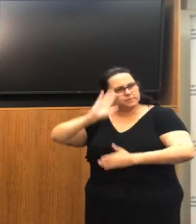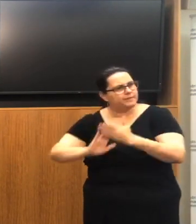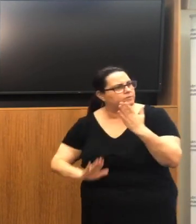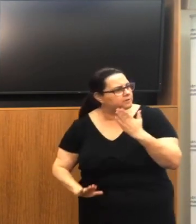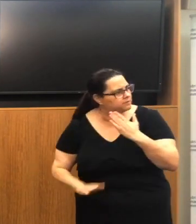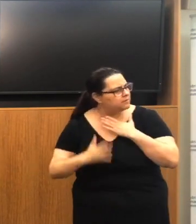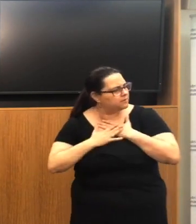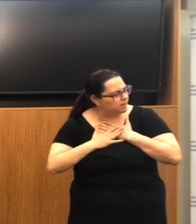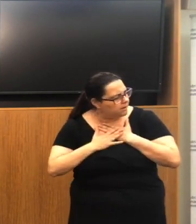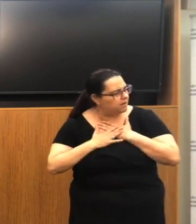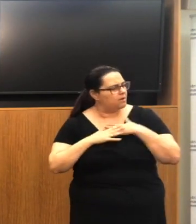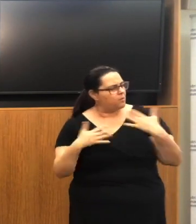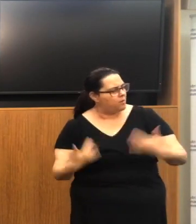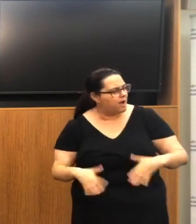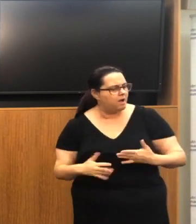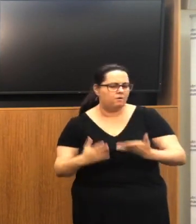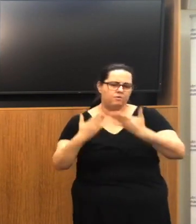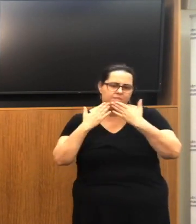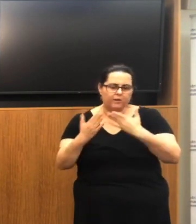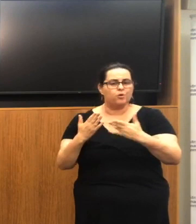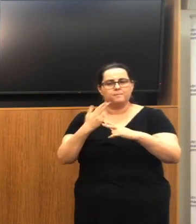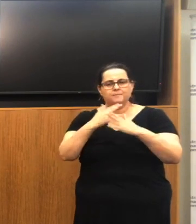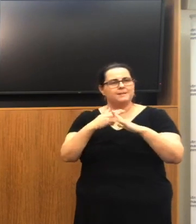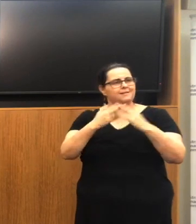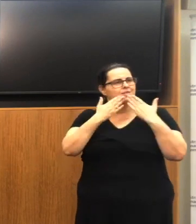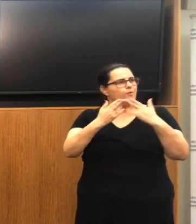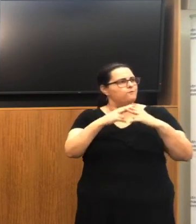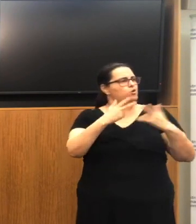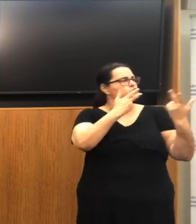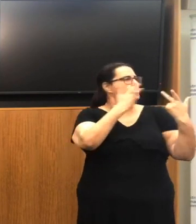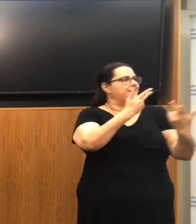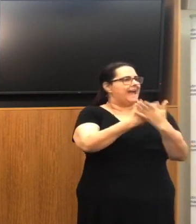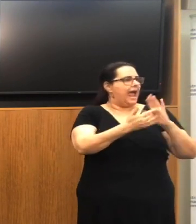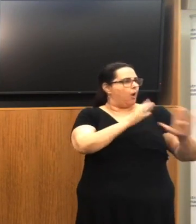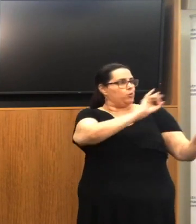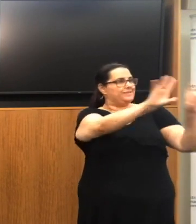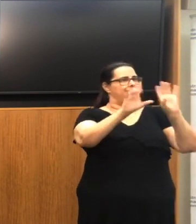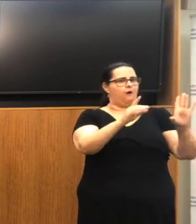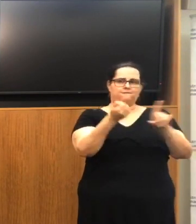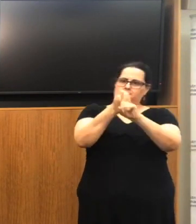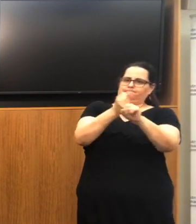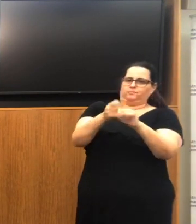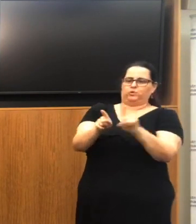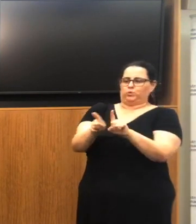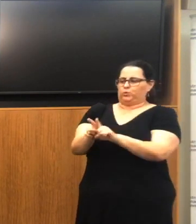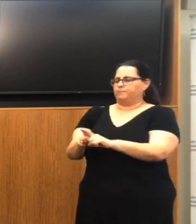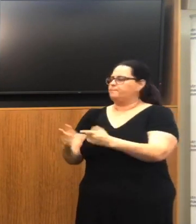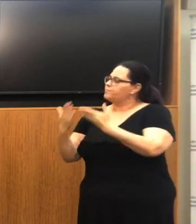and also what we can do to be our best selves. So thank you all very much.